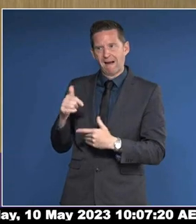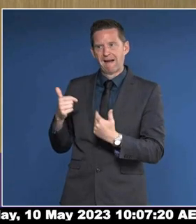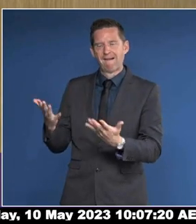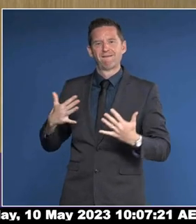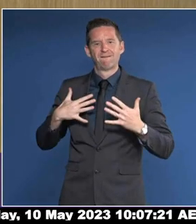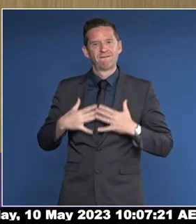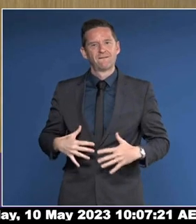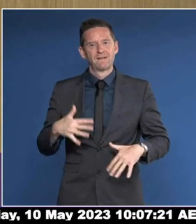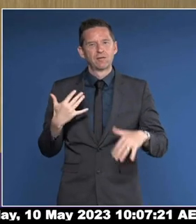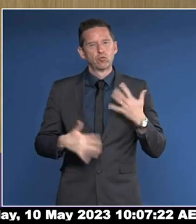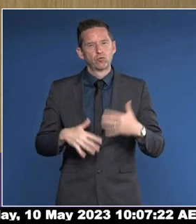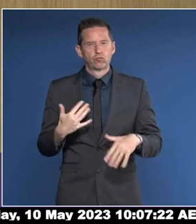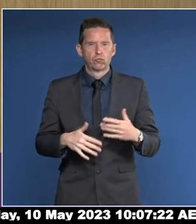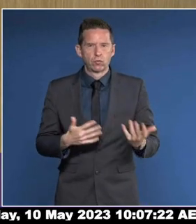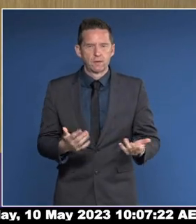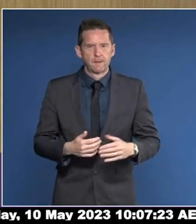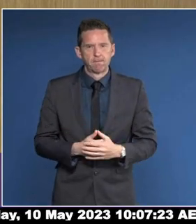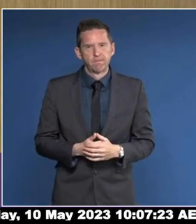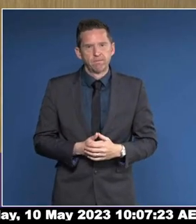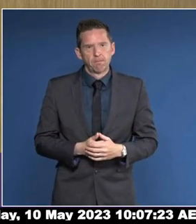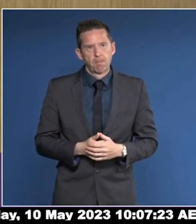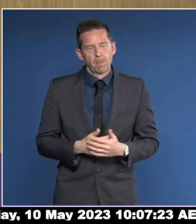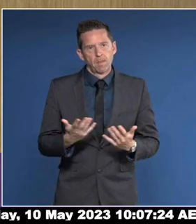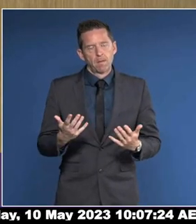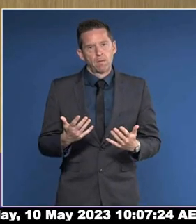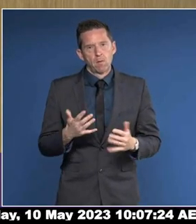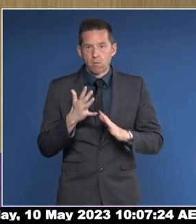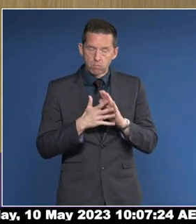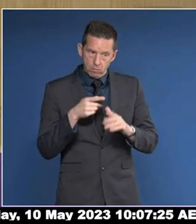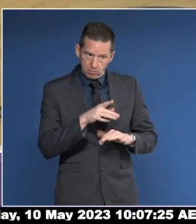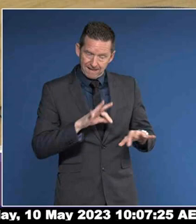So, I'm not suggesting - You don't accept coercive control is violence?